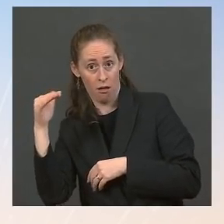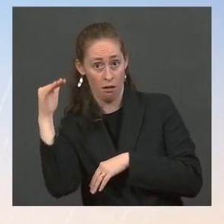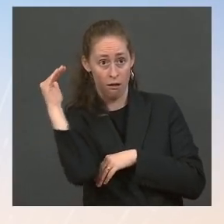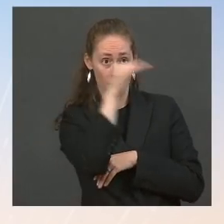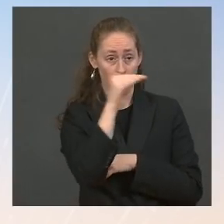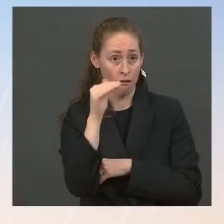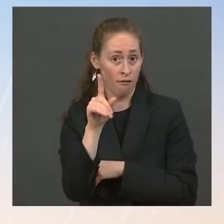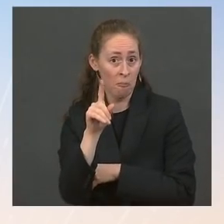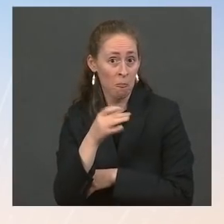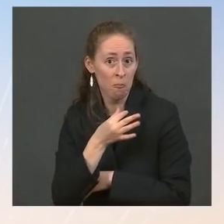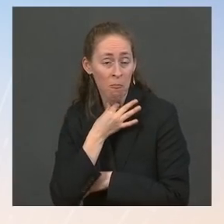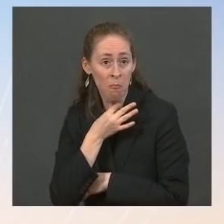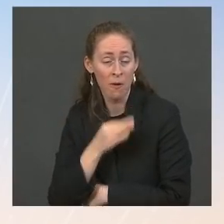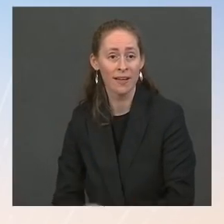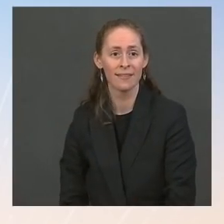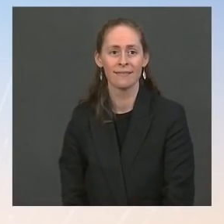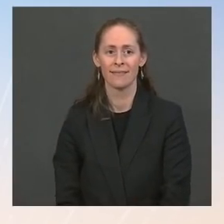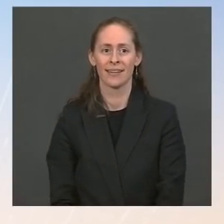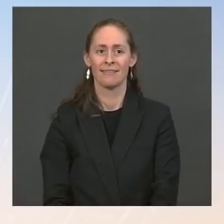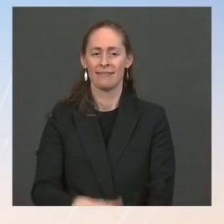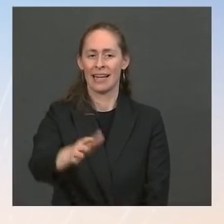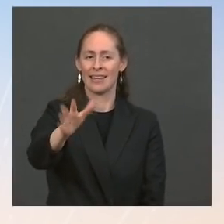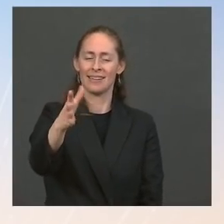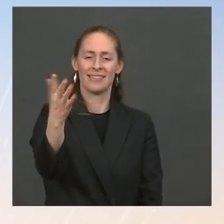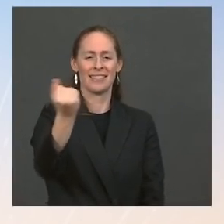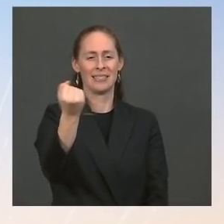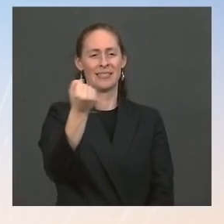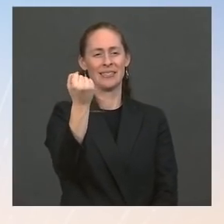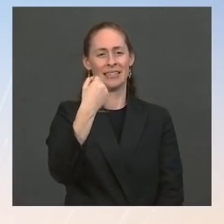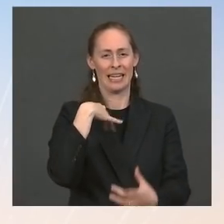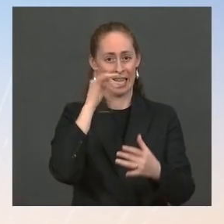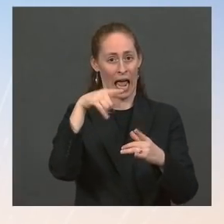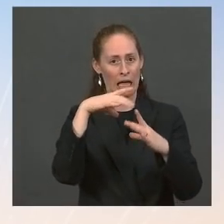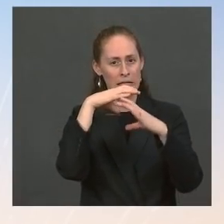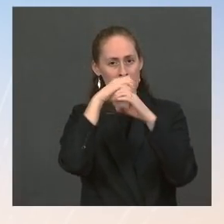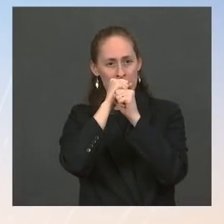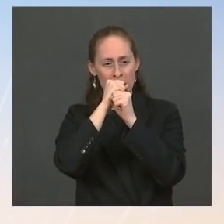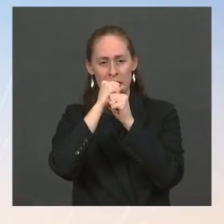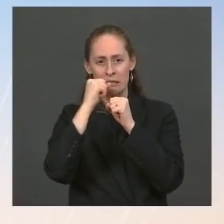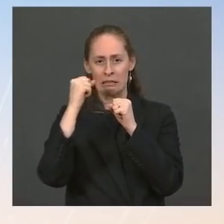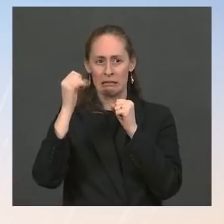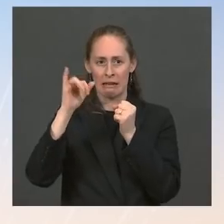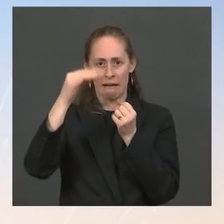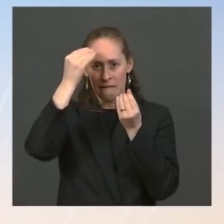classified intelligence briefings with the President from here. Obviously, the President receives a Presidential Daily Brief